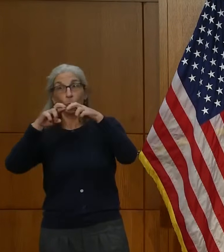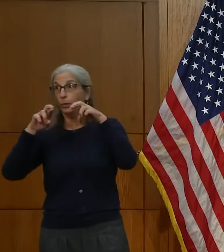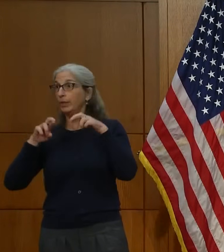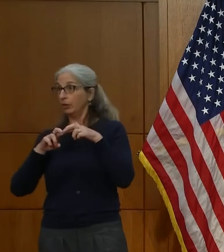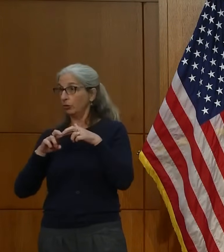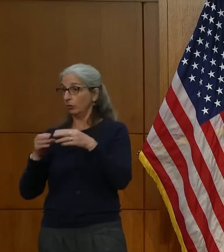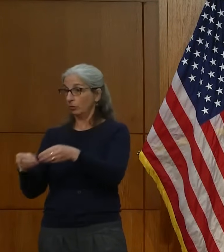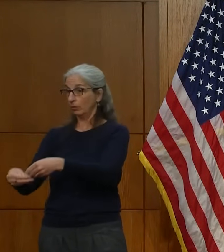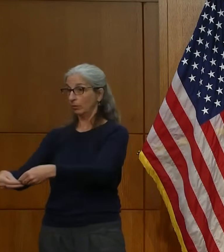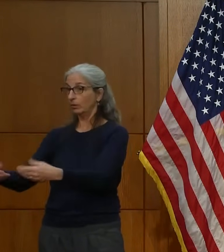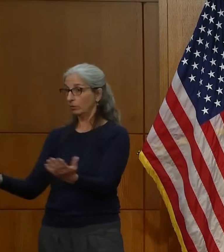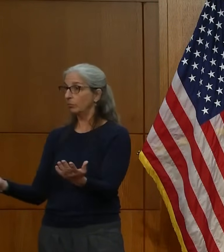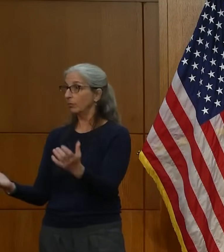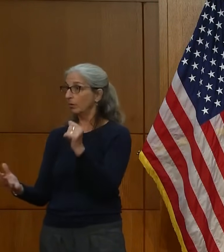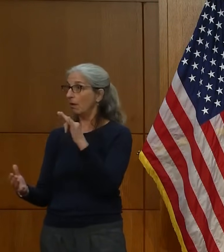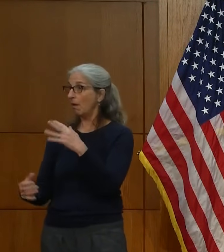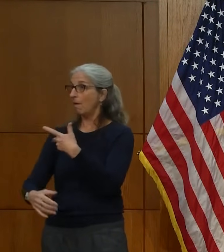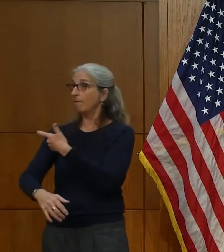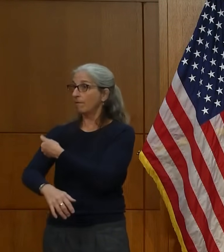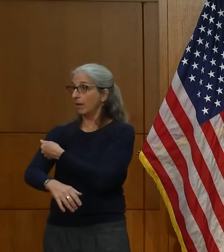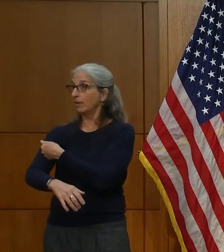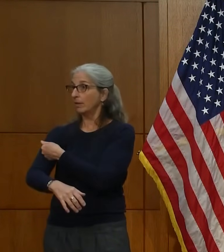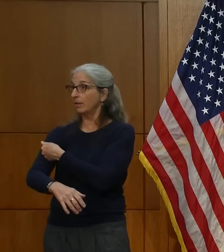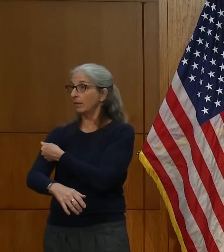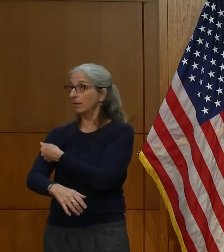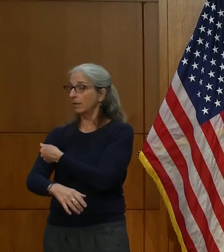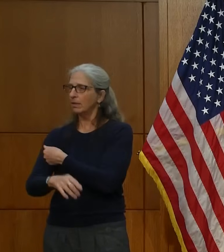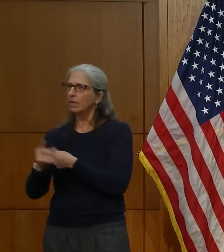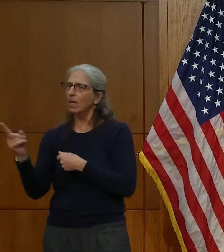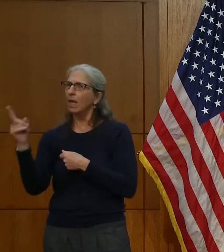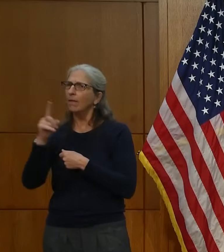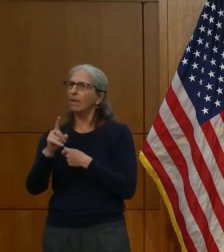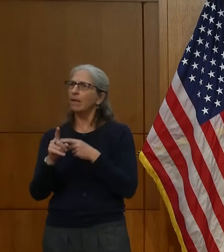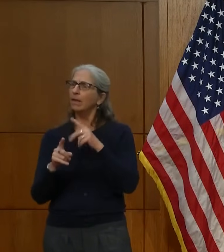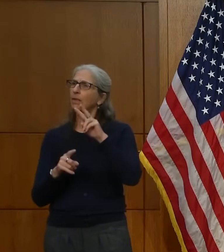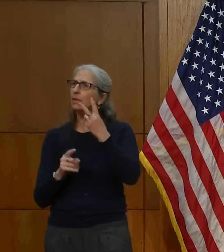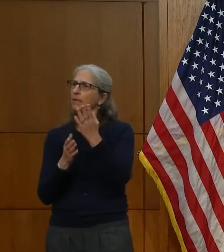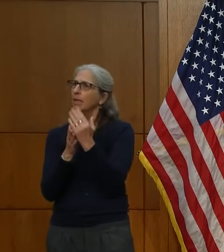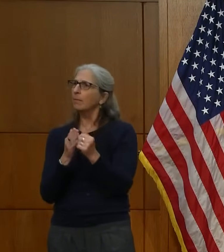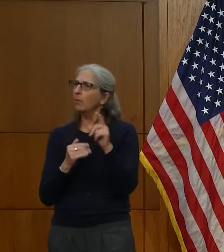SOMEONE UNDERSTOOD THAT IF THEY